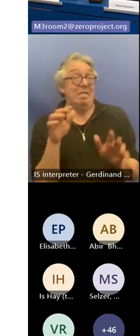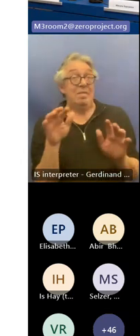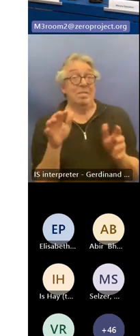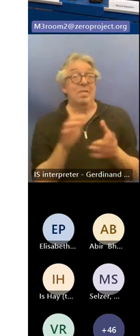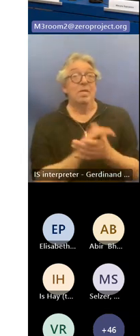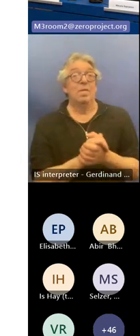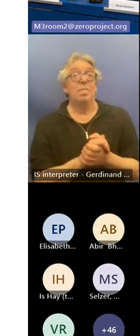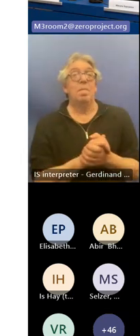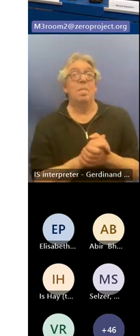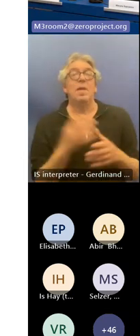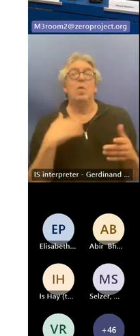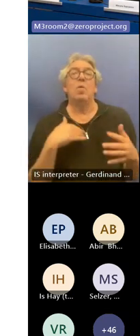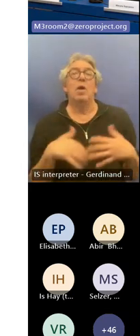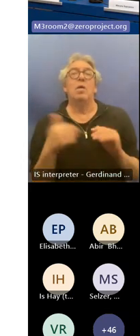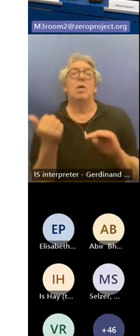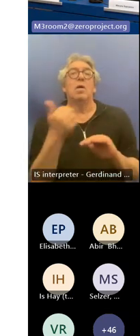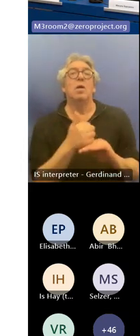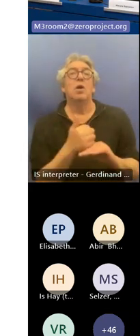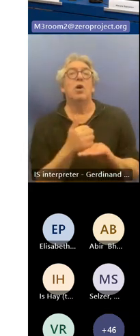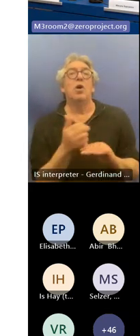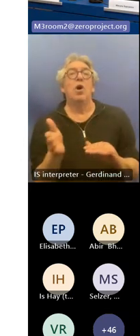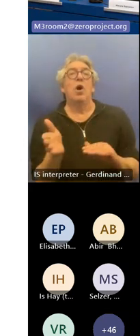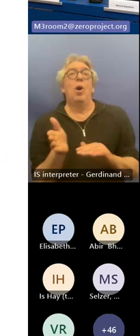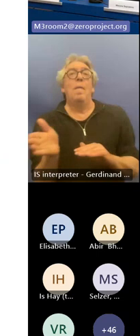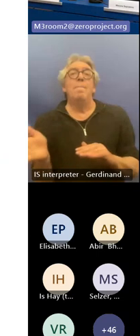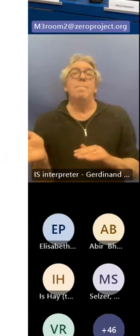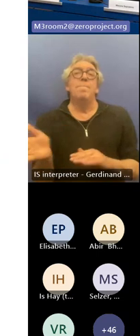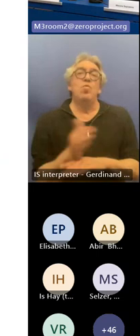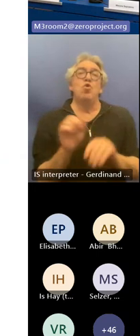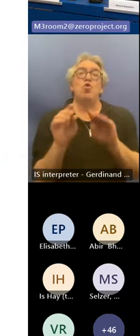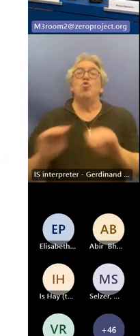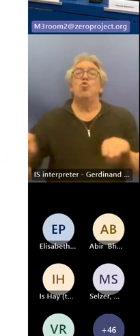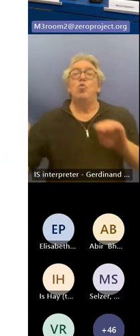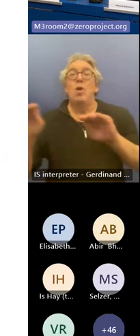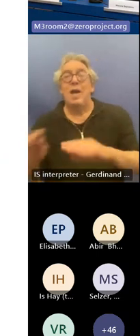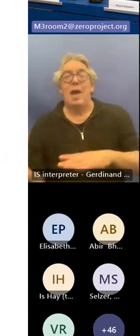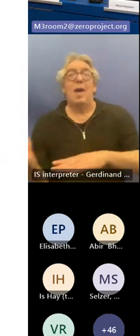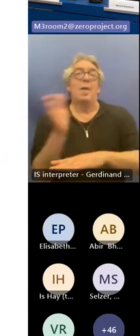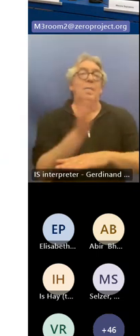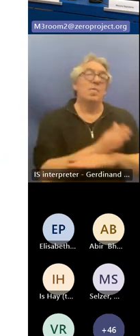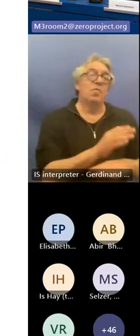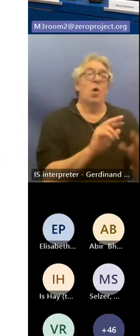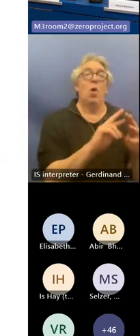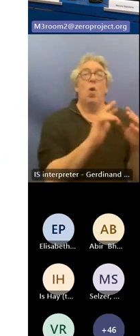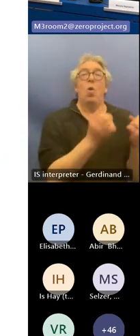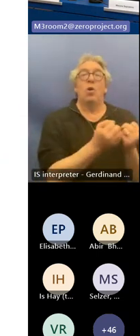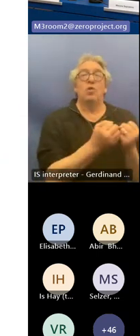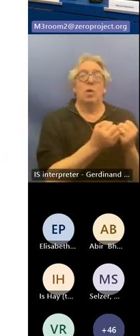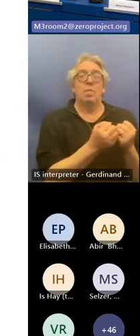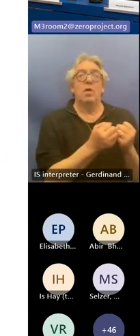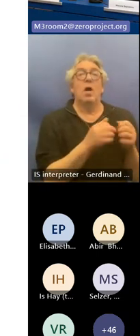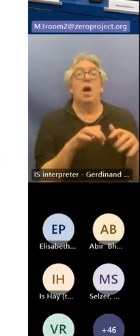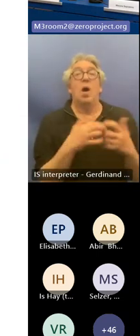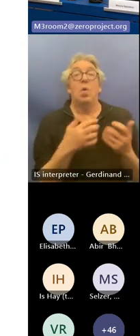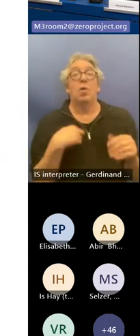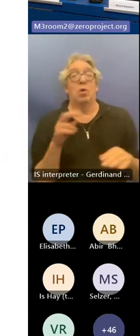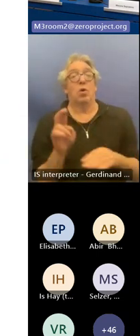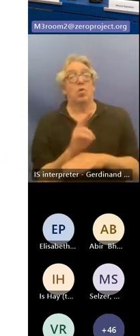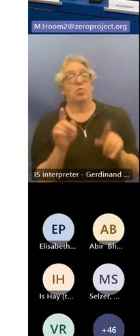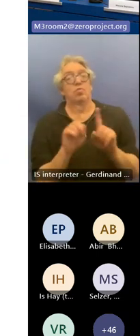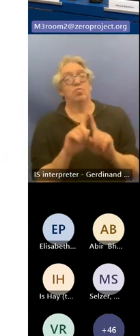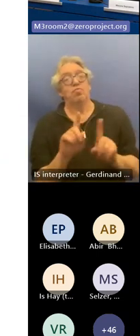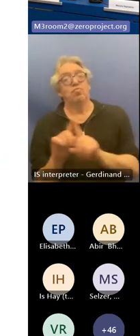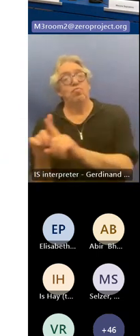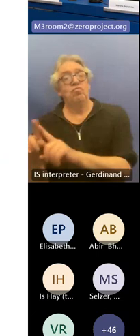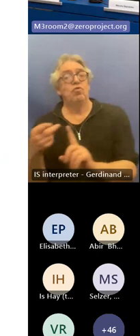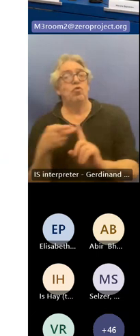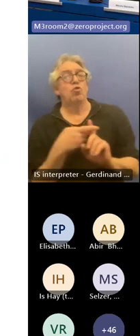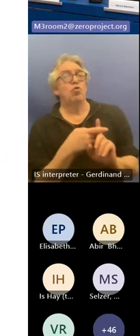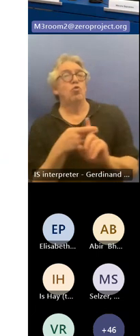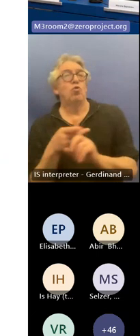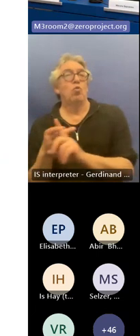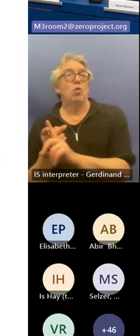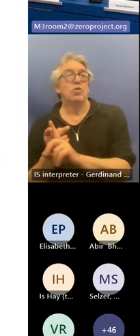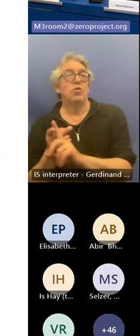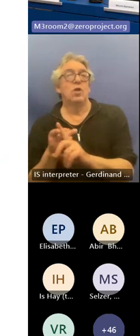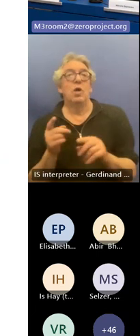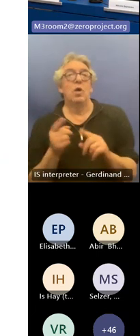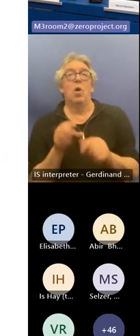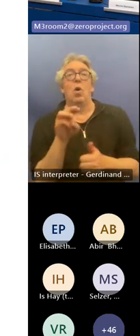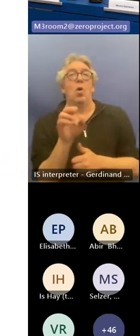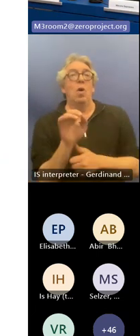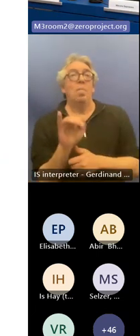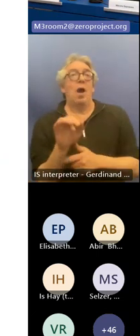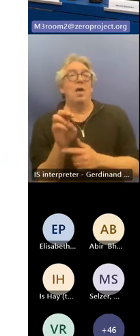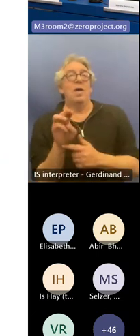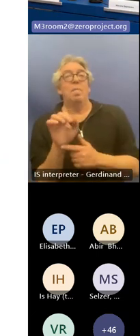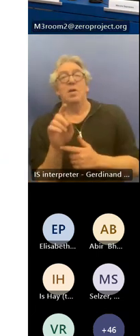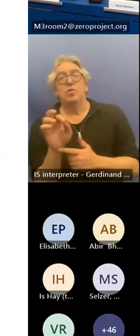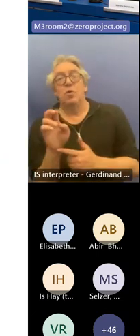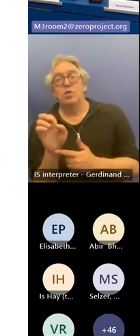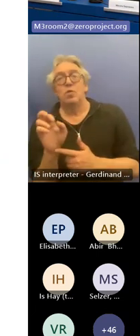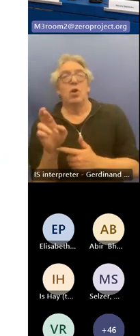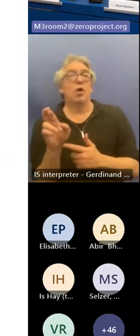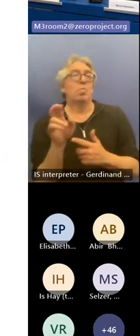workshop. They could choose and make decisions by using the various tools. They completed